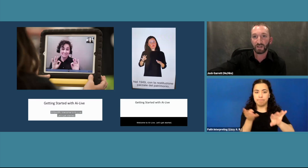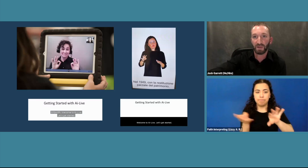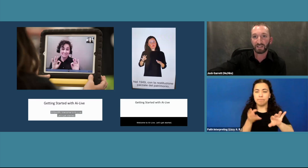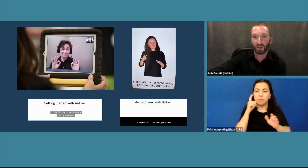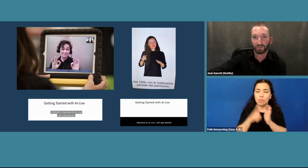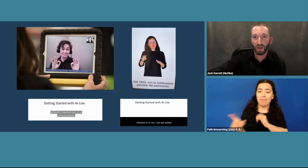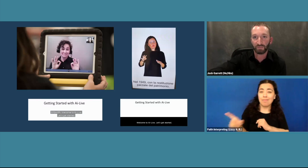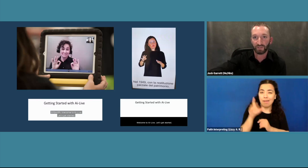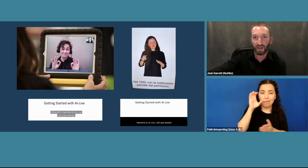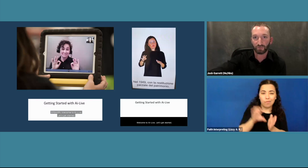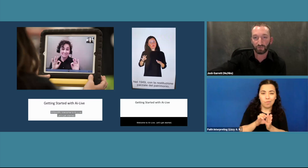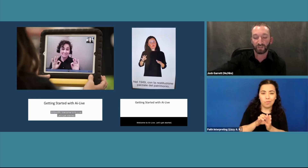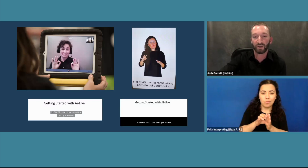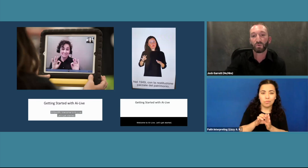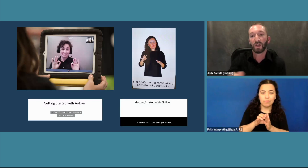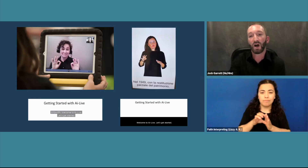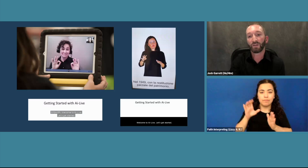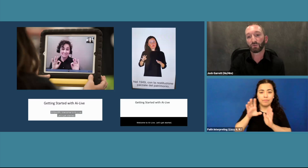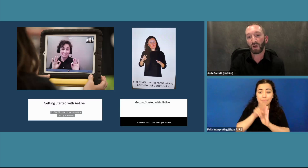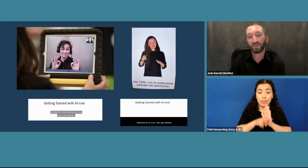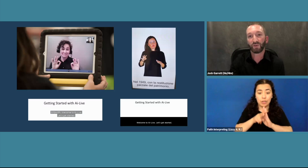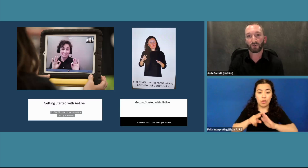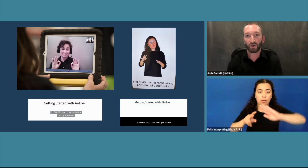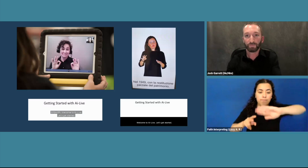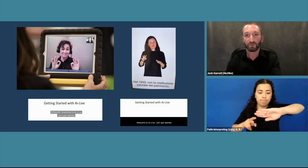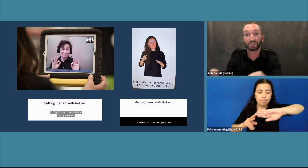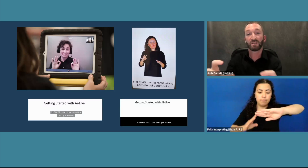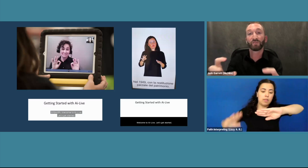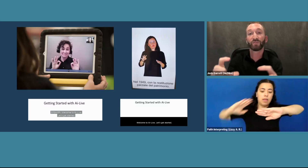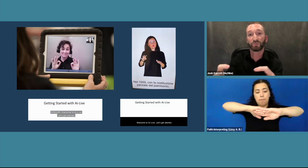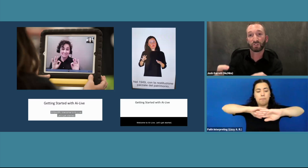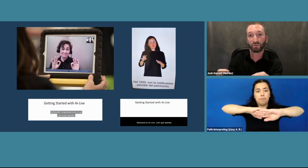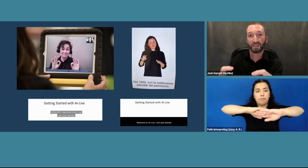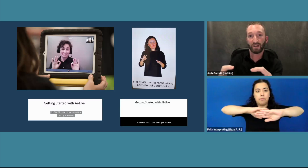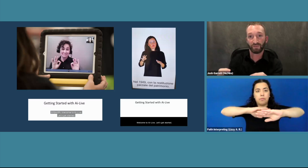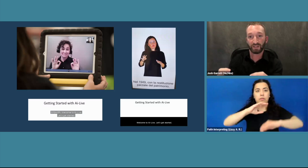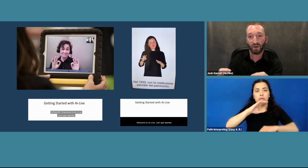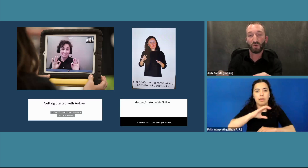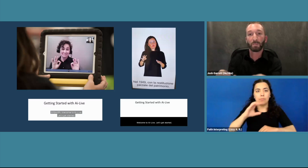embedded on top of the actual video. On the right photo, you'll see the full screen of video,